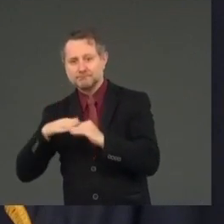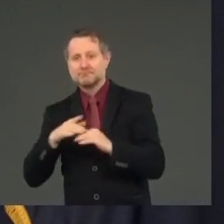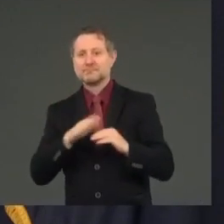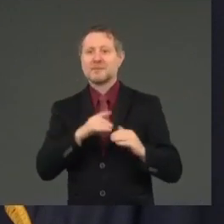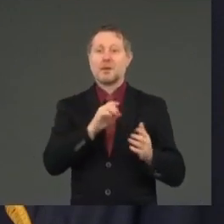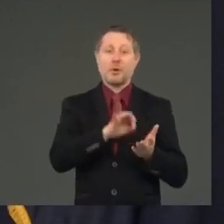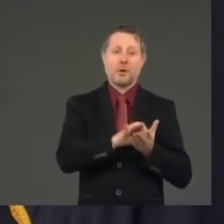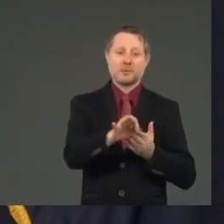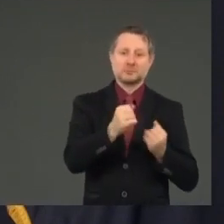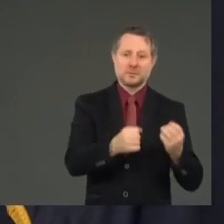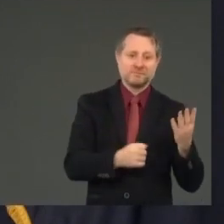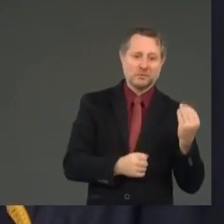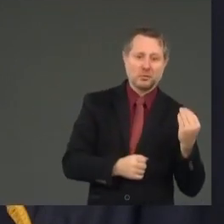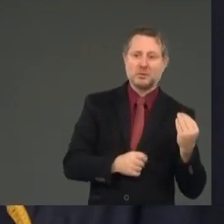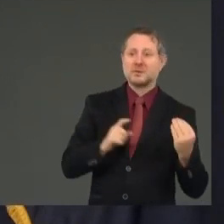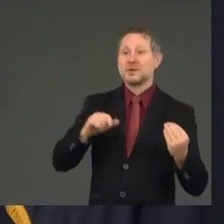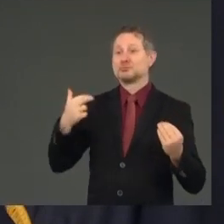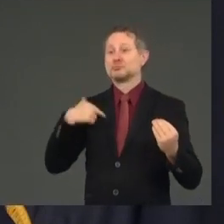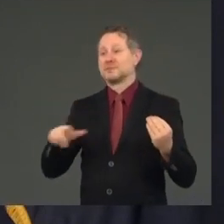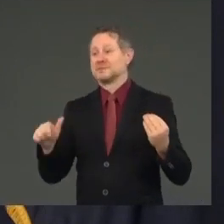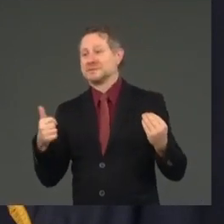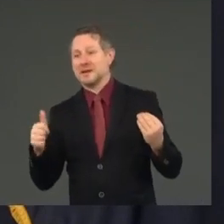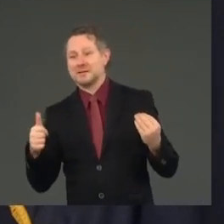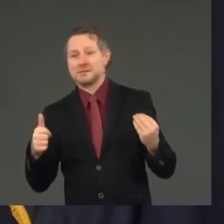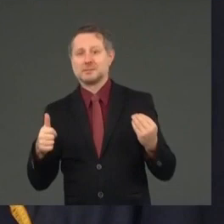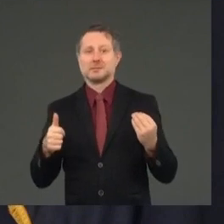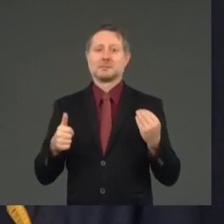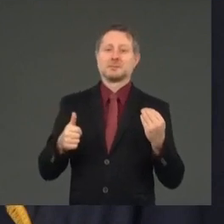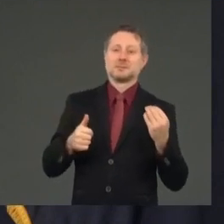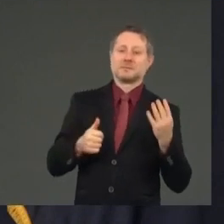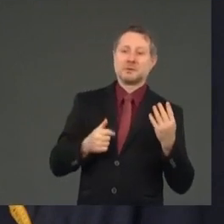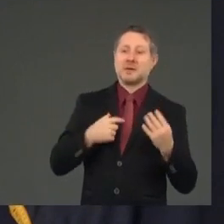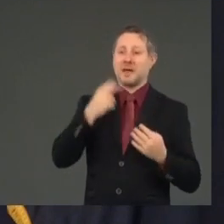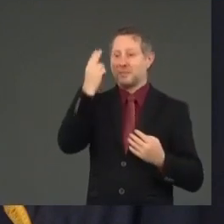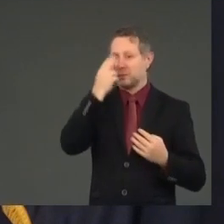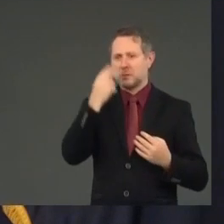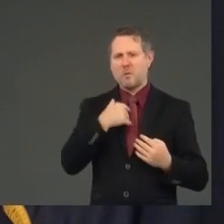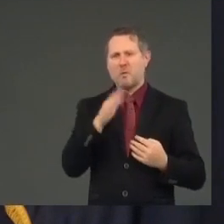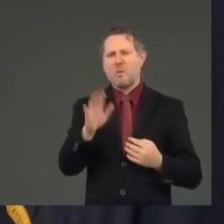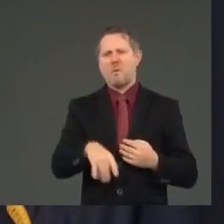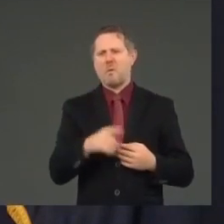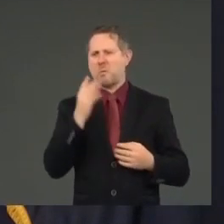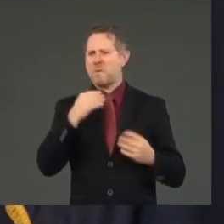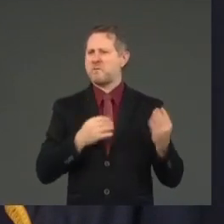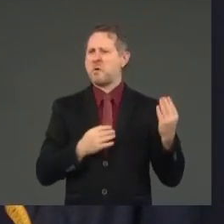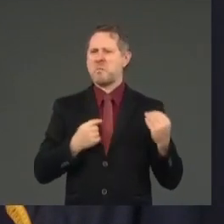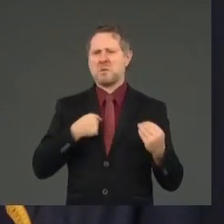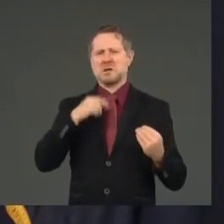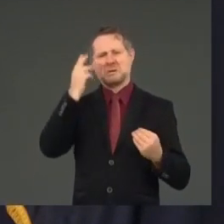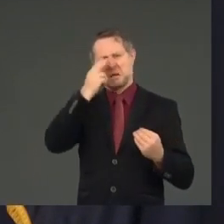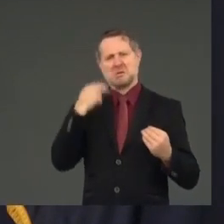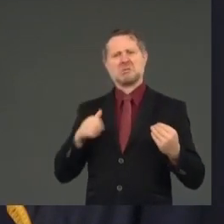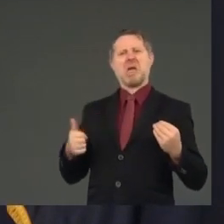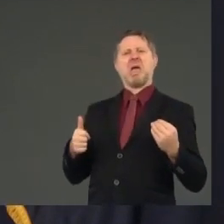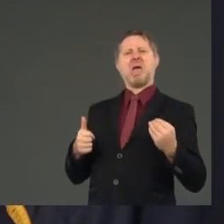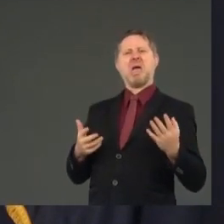NUMBER FOR ONE RELIGION, ANOTHER NUMBER, YOU SAID 14 FOR THE